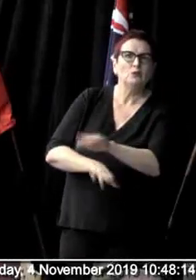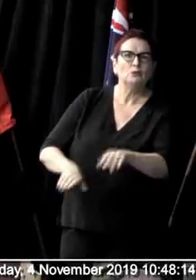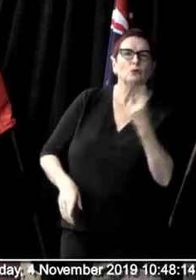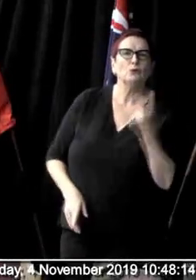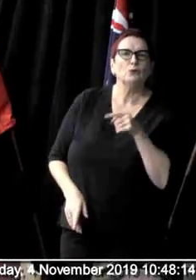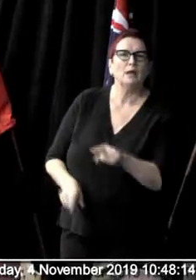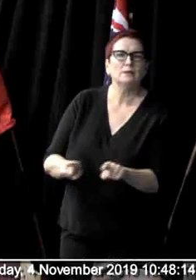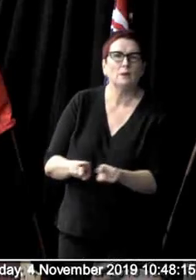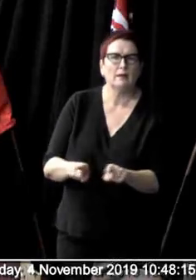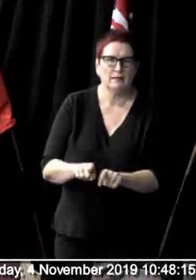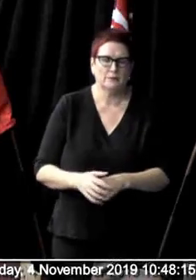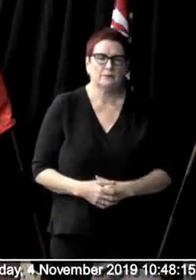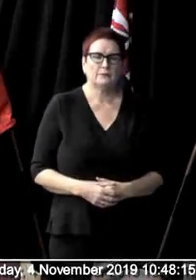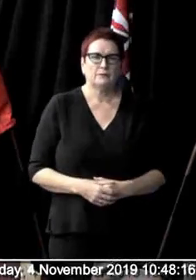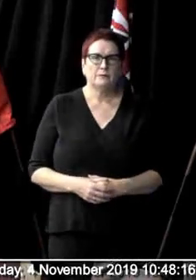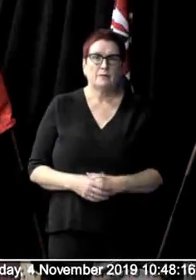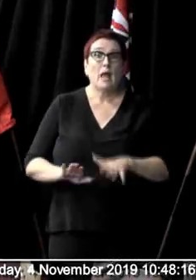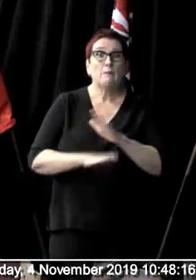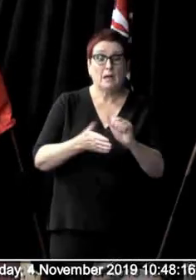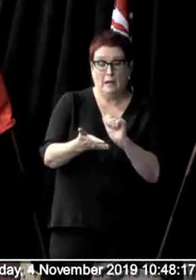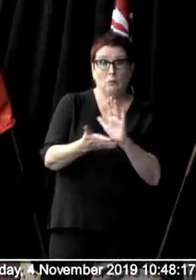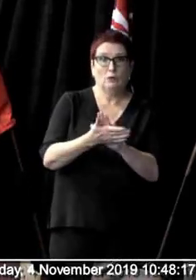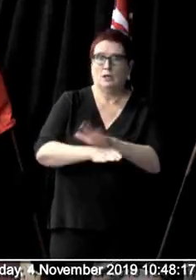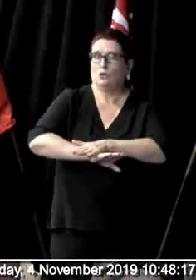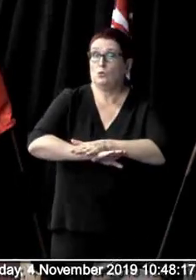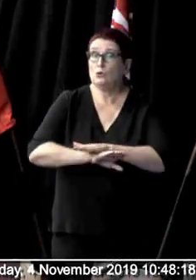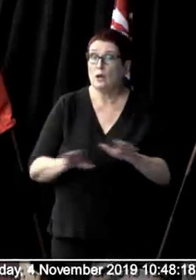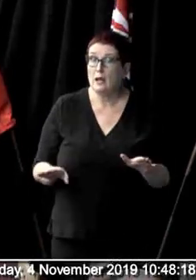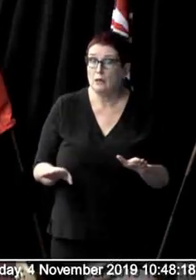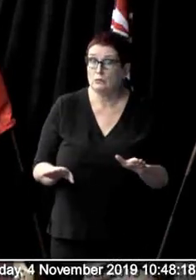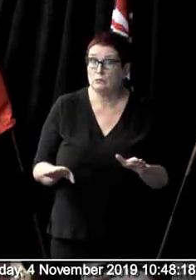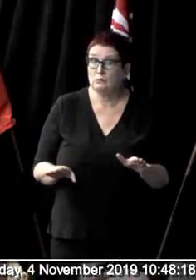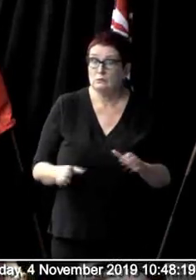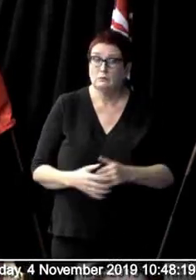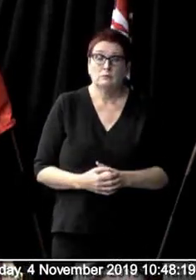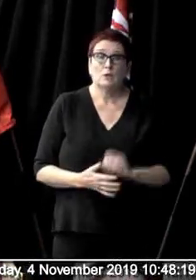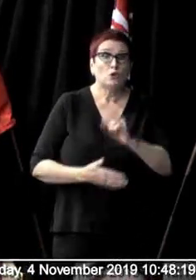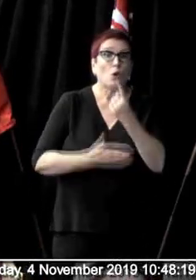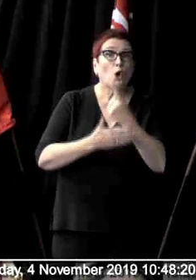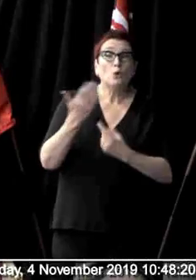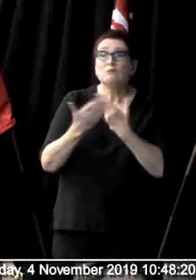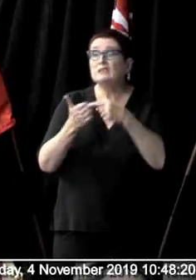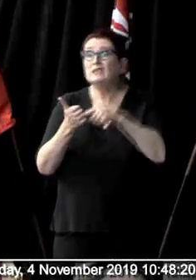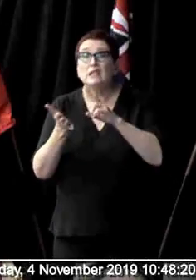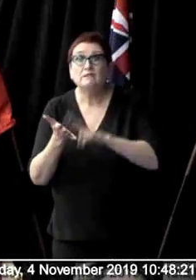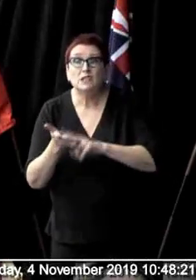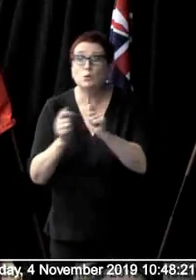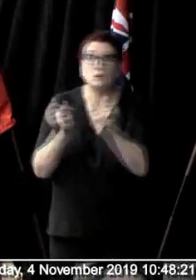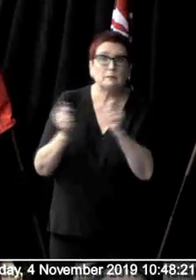The prohibition against publication is not just directed to conventional media. It is to all.